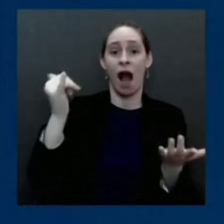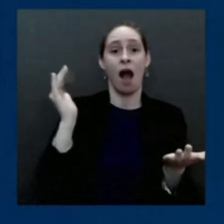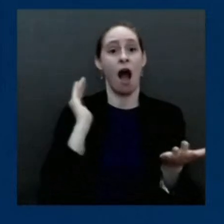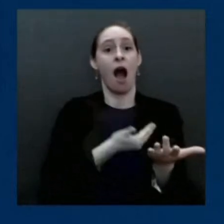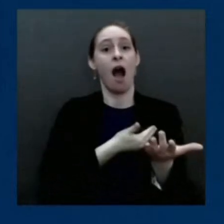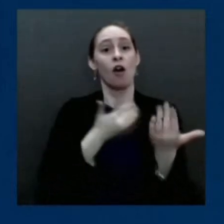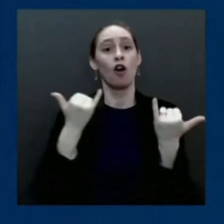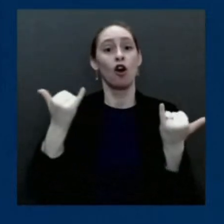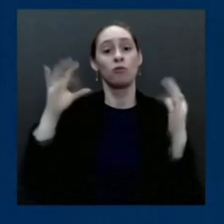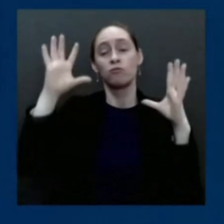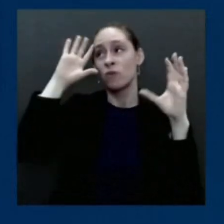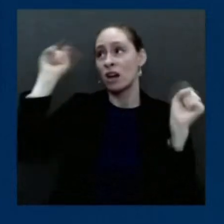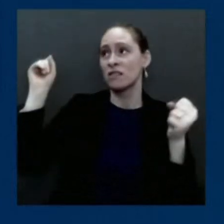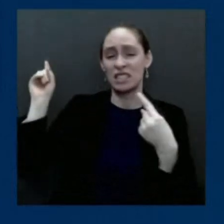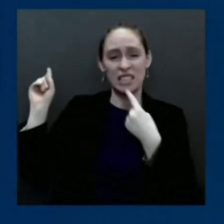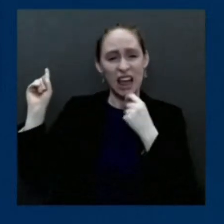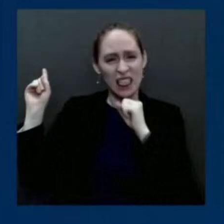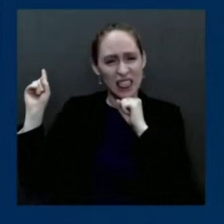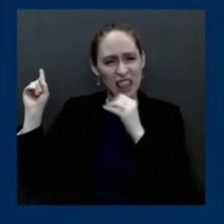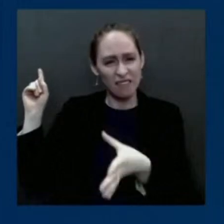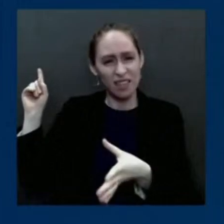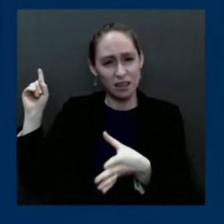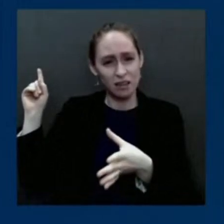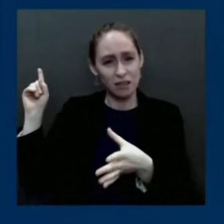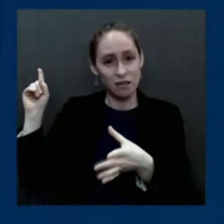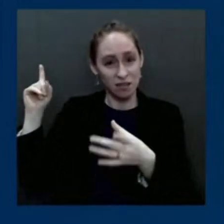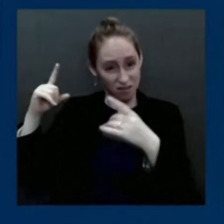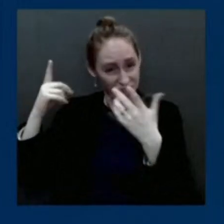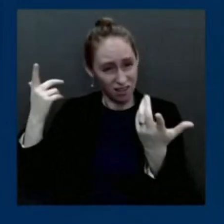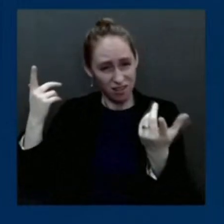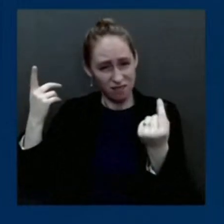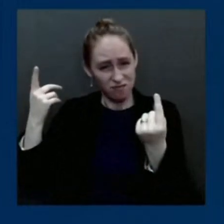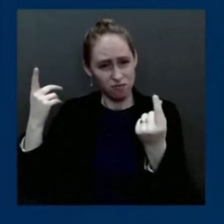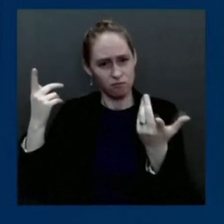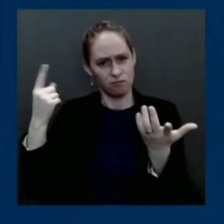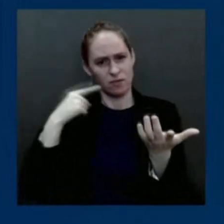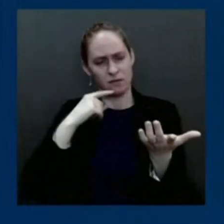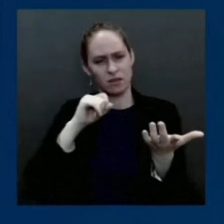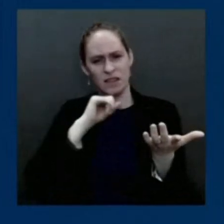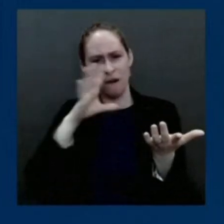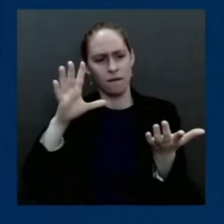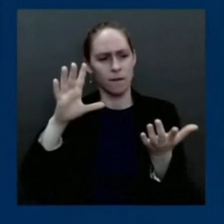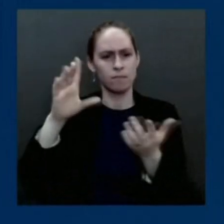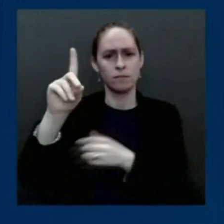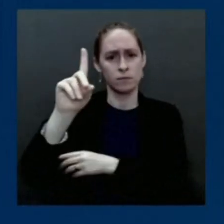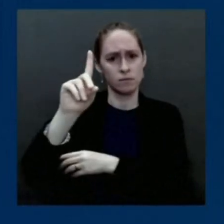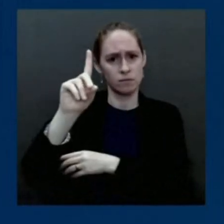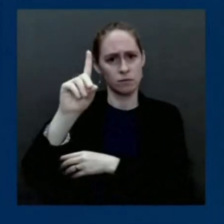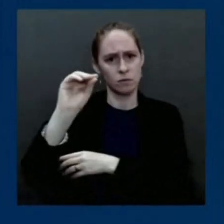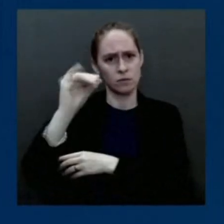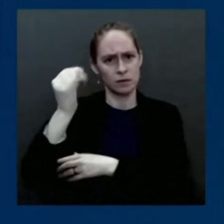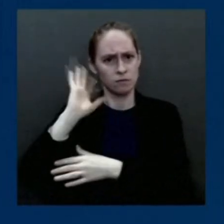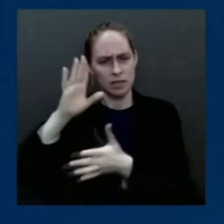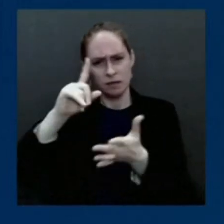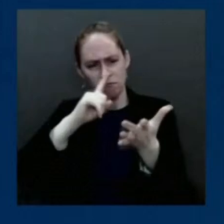HOUSE, FROM MEMBERS OF CONGRESS